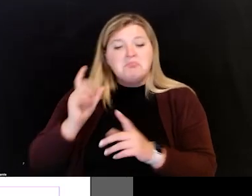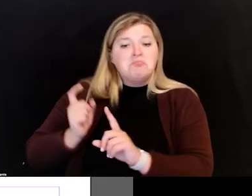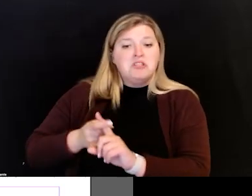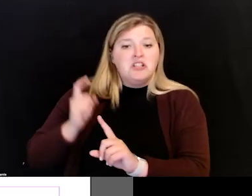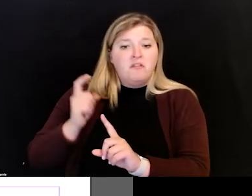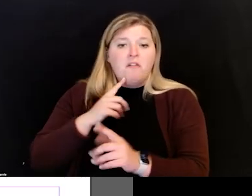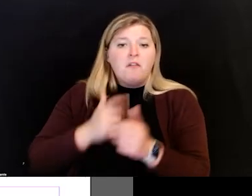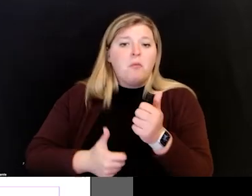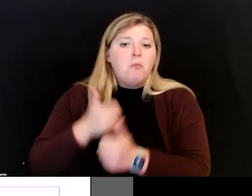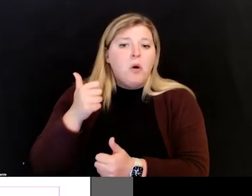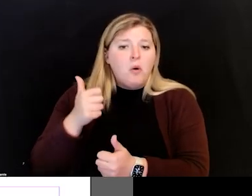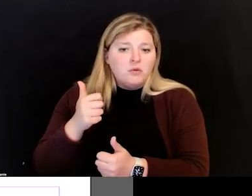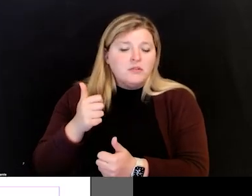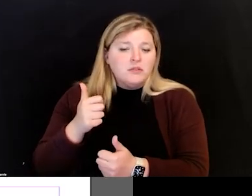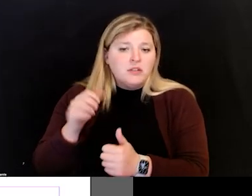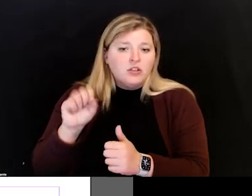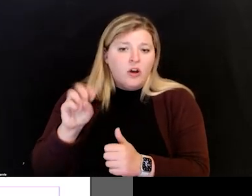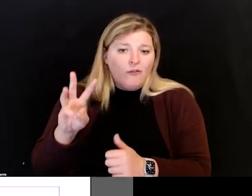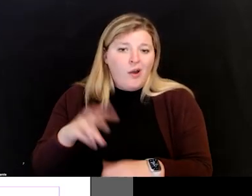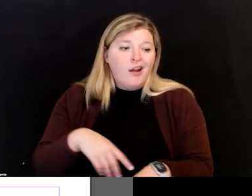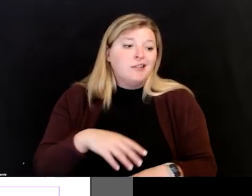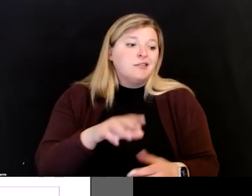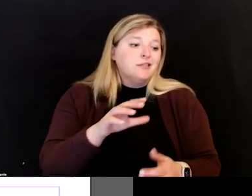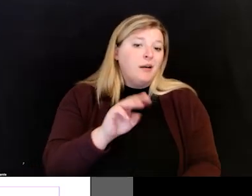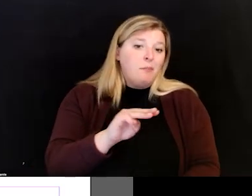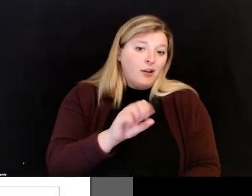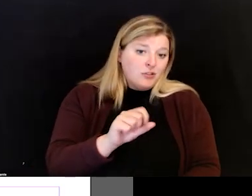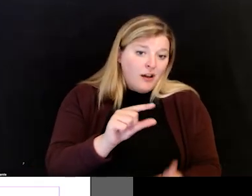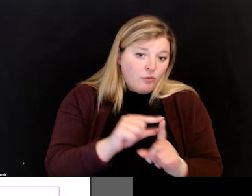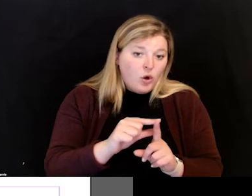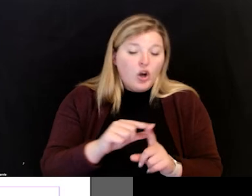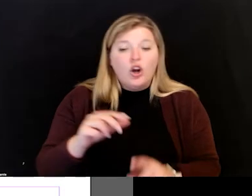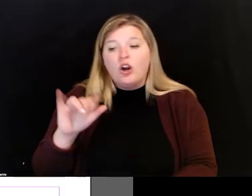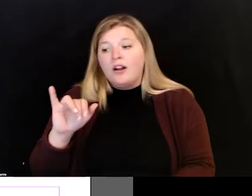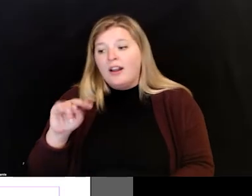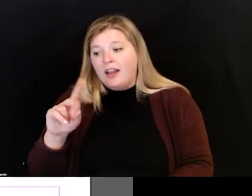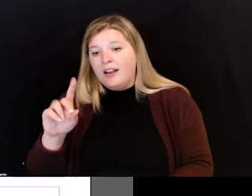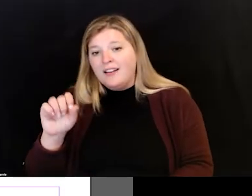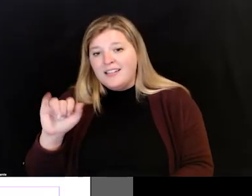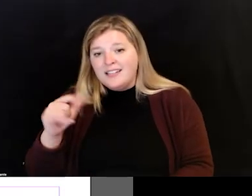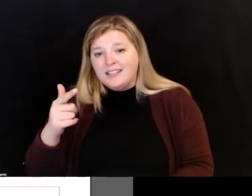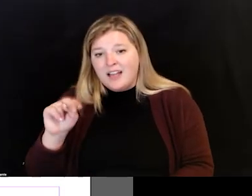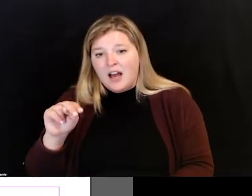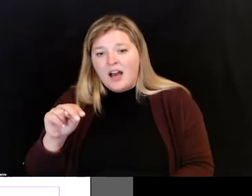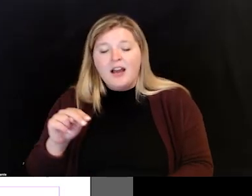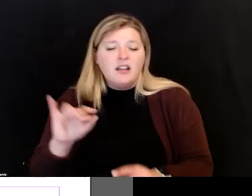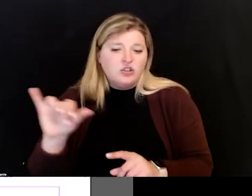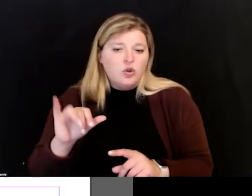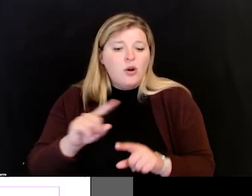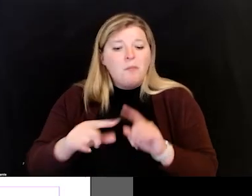like Microsoft Word and InDesign. Fortunately, the fix is really easy. All you have to do is disable the hyphenation.